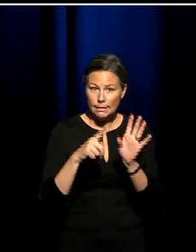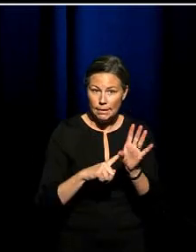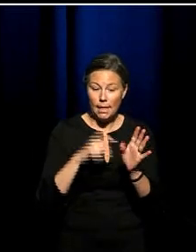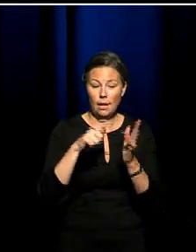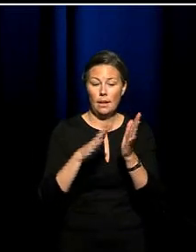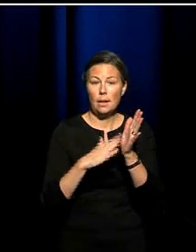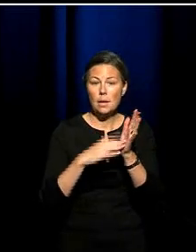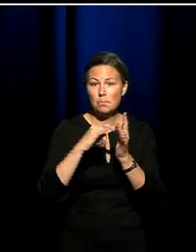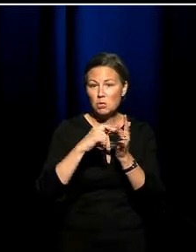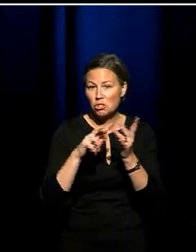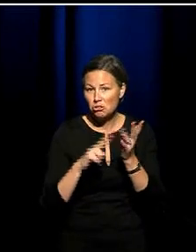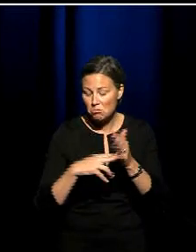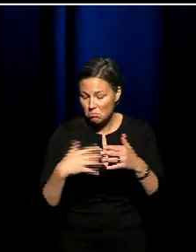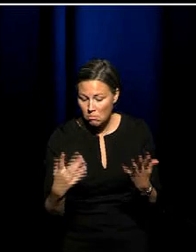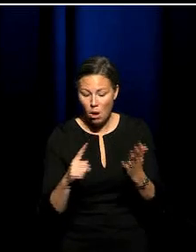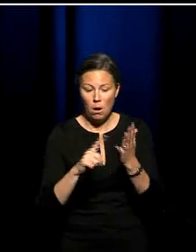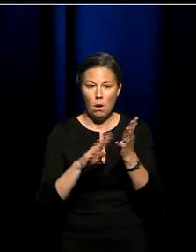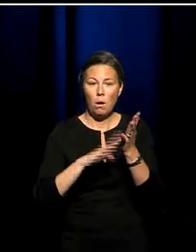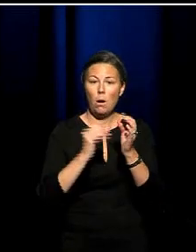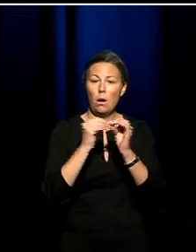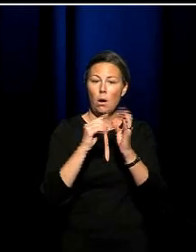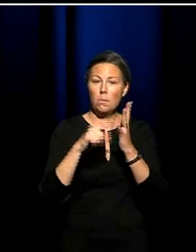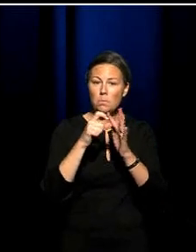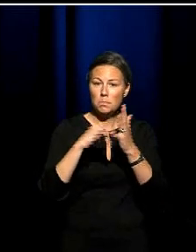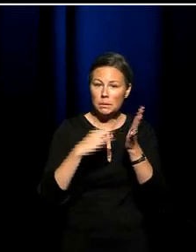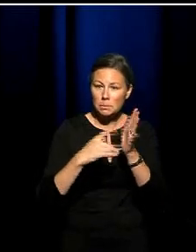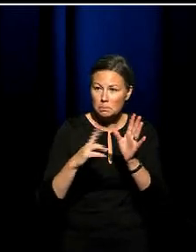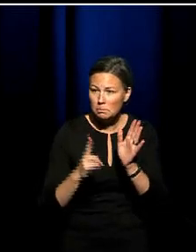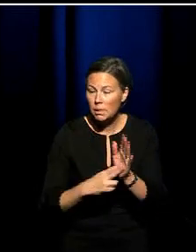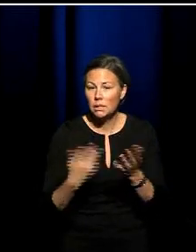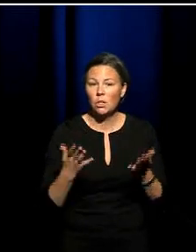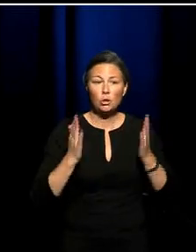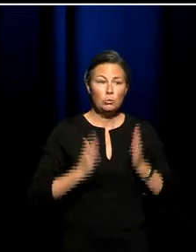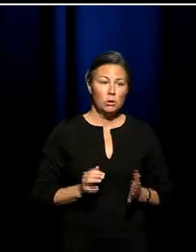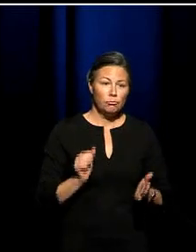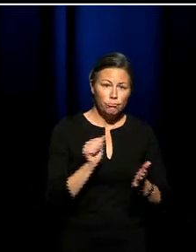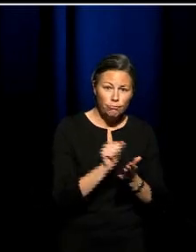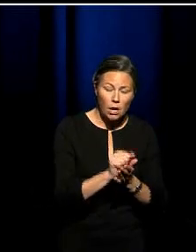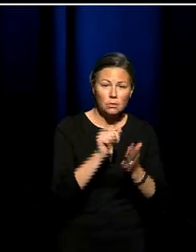Law Reform Commissions, Ombudsman Public Guardians, Commonwealth and State Human